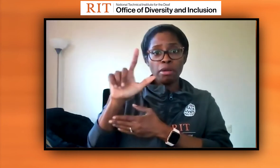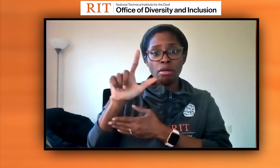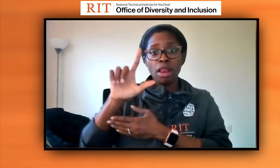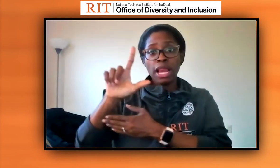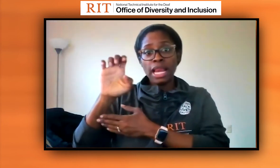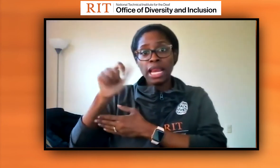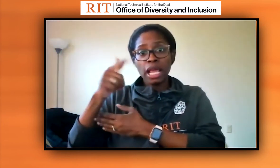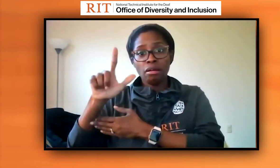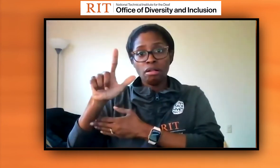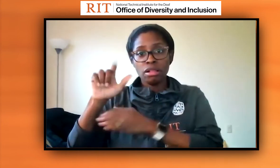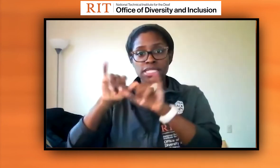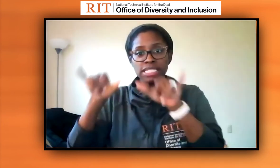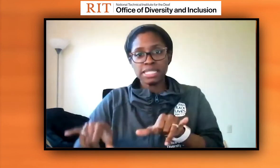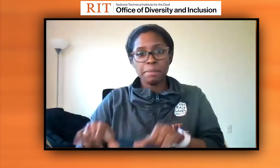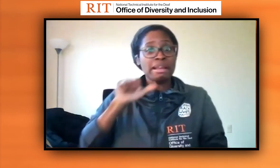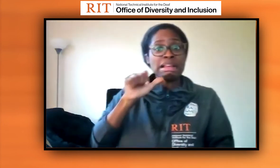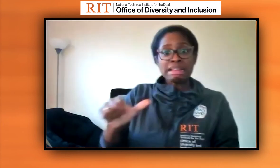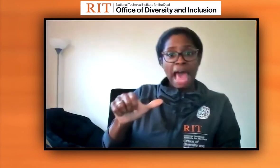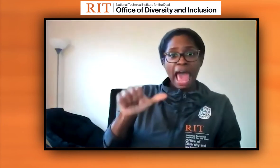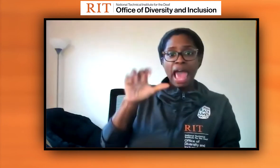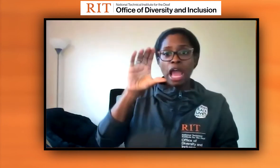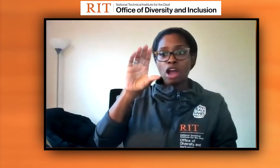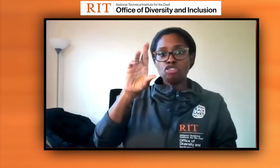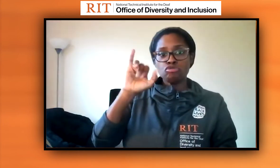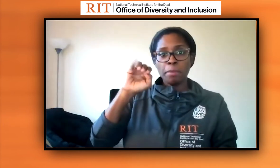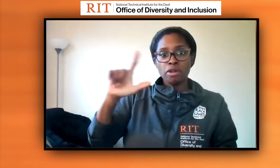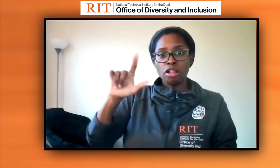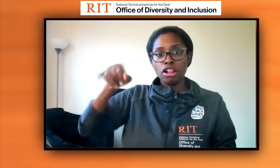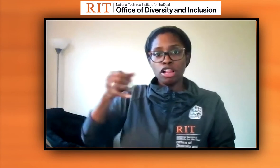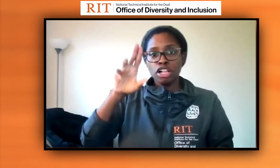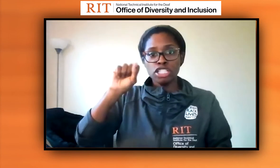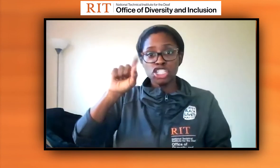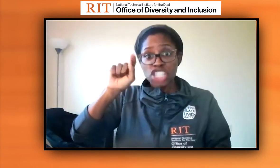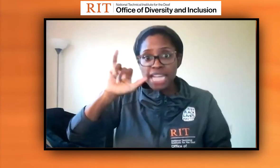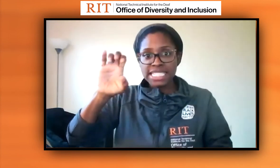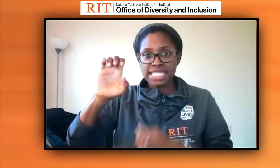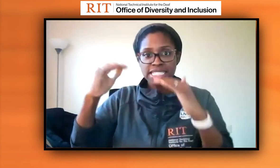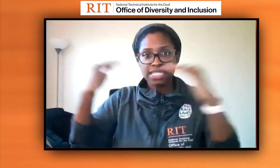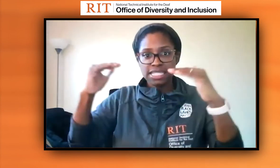the criminal legal system. They won't use the word "justice" in saying "criminal justice system"